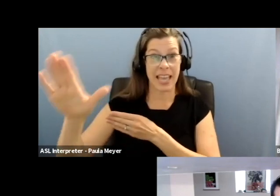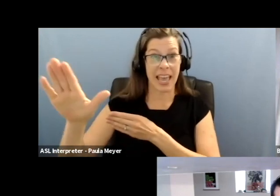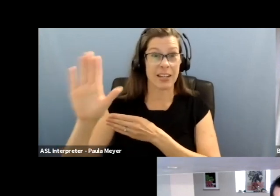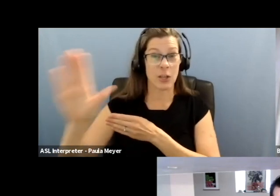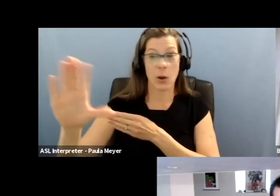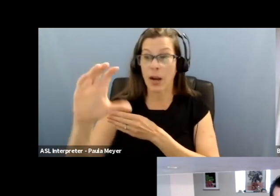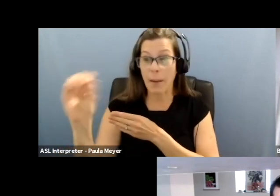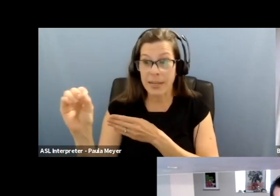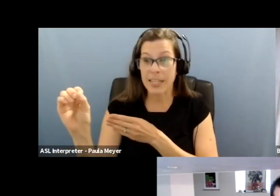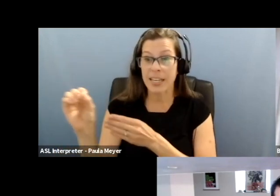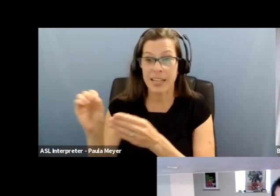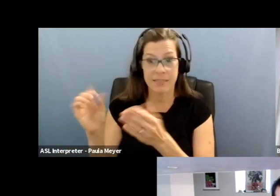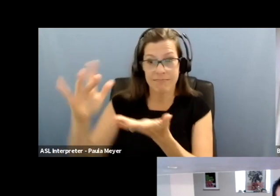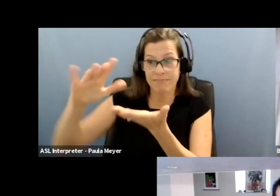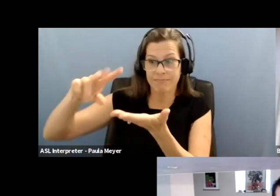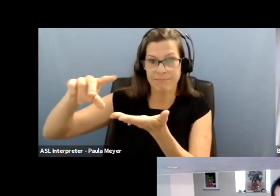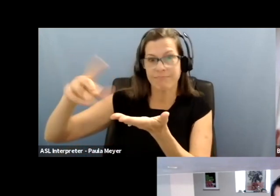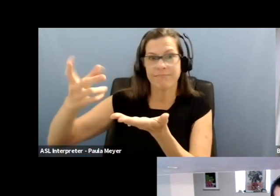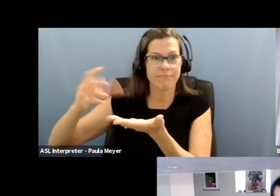Whether you're working with Caption Access, ACS,